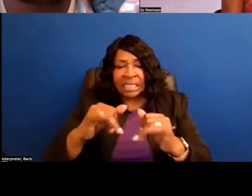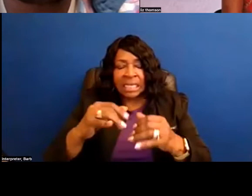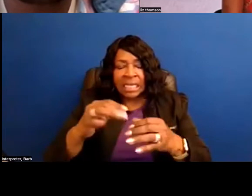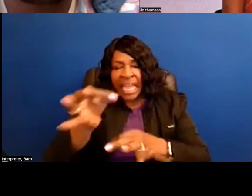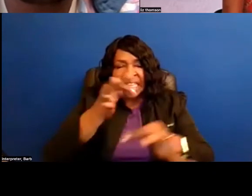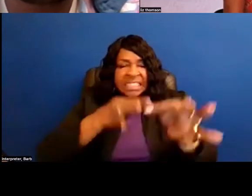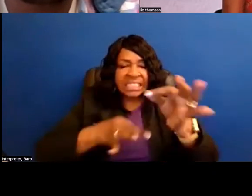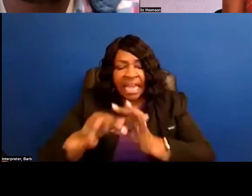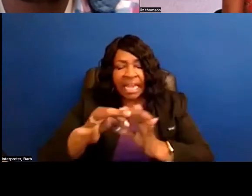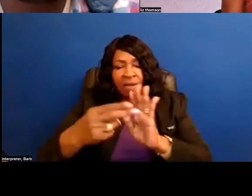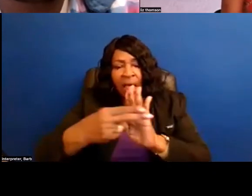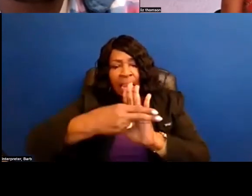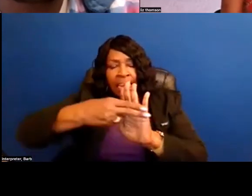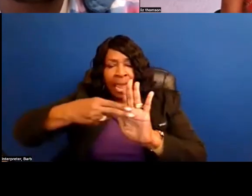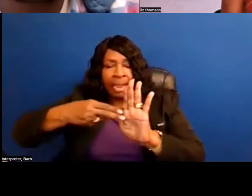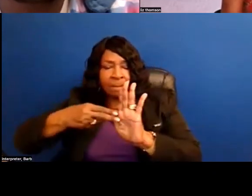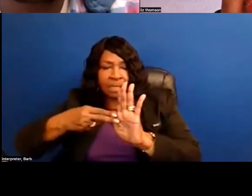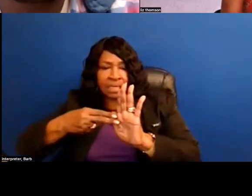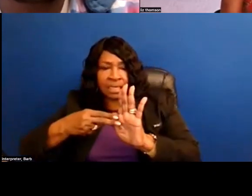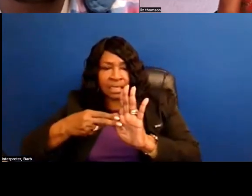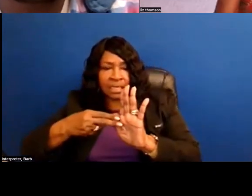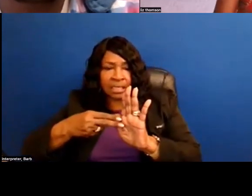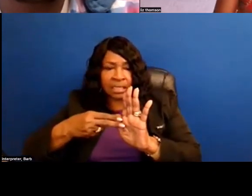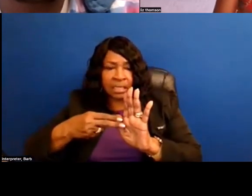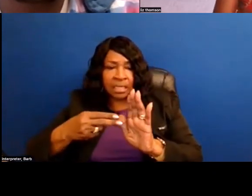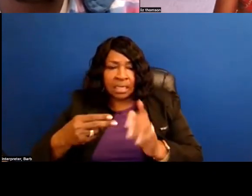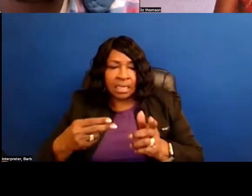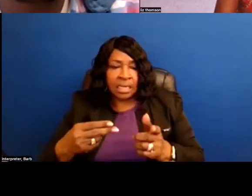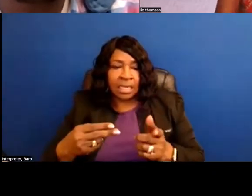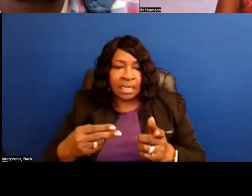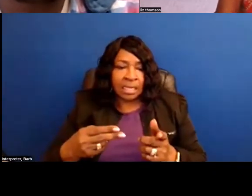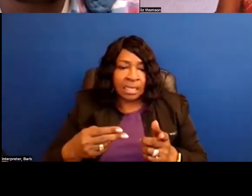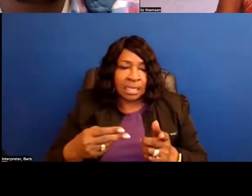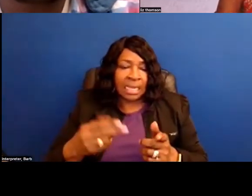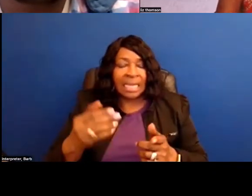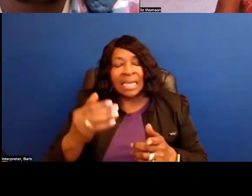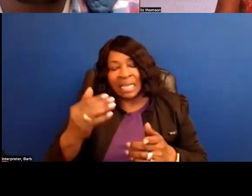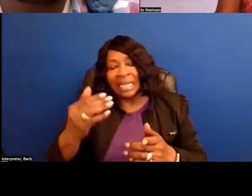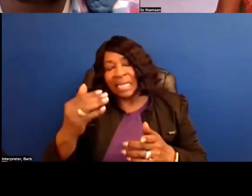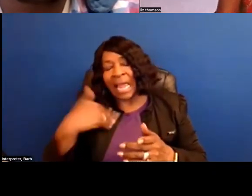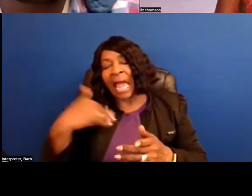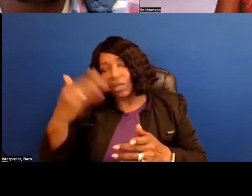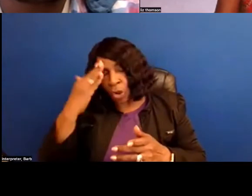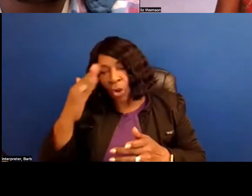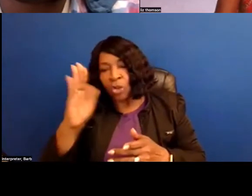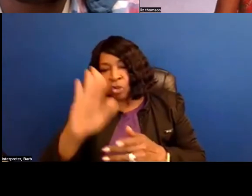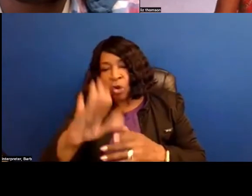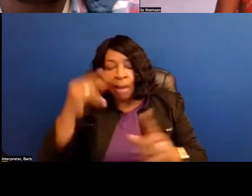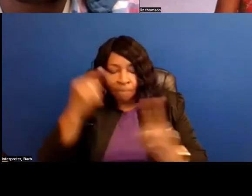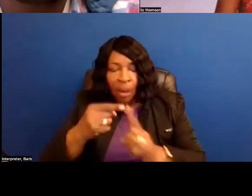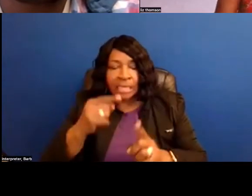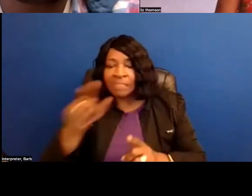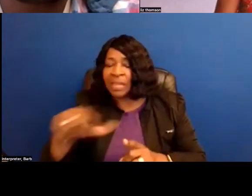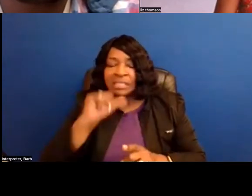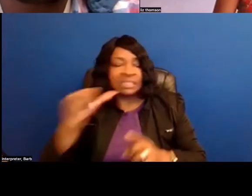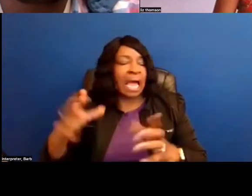'Cause I know the points is that there's not a lot so that you have to draw from different places.